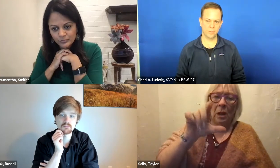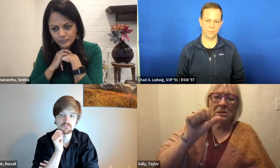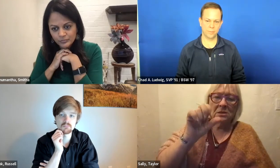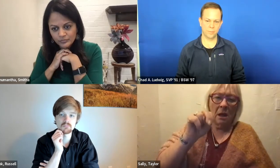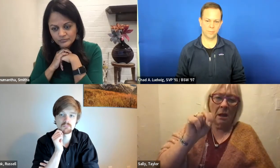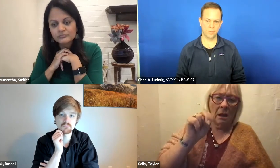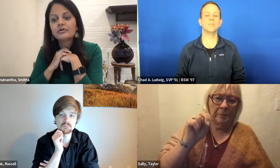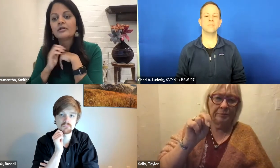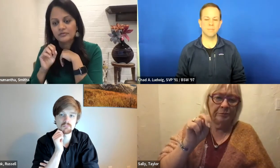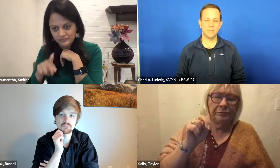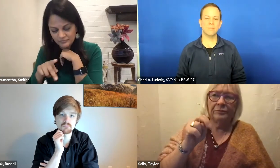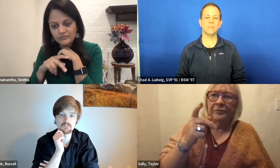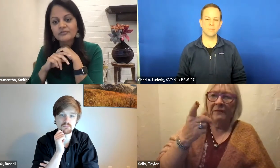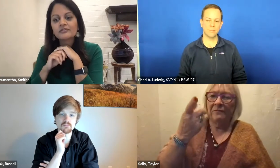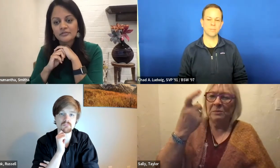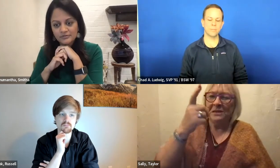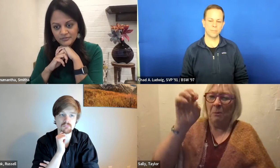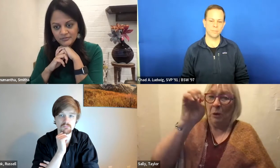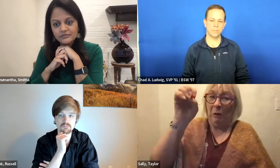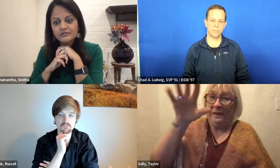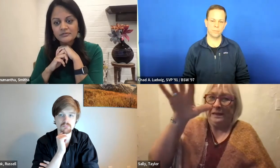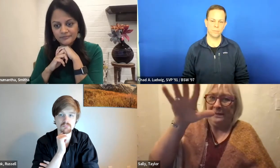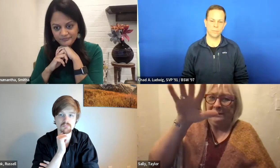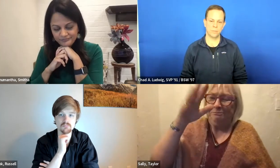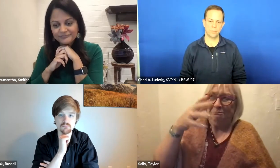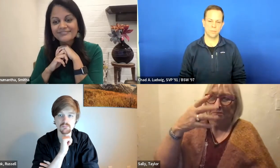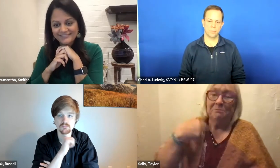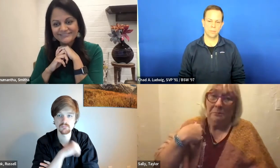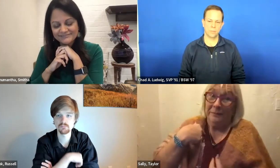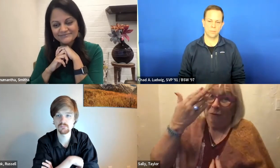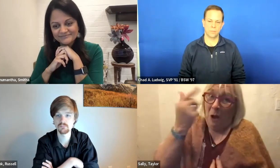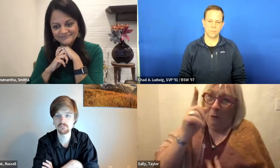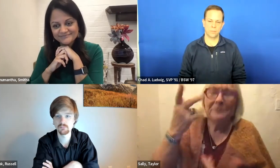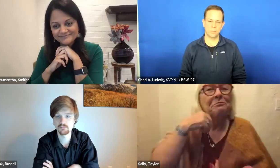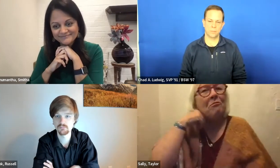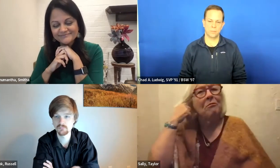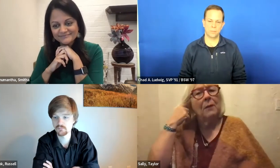It was Dr. Jamie Wilson from somewhere on the East Coast.